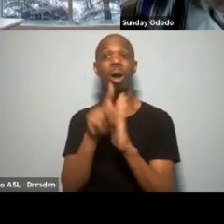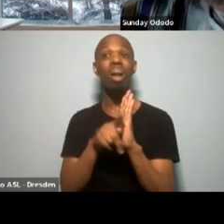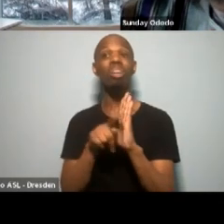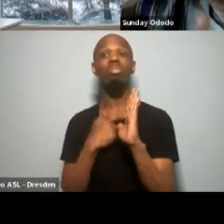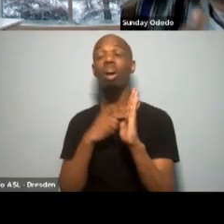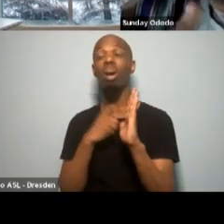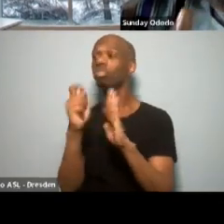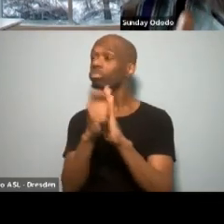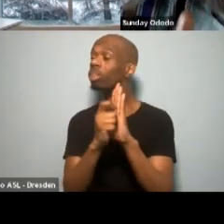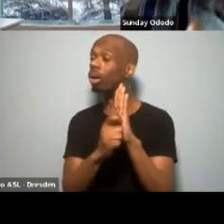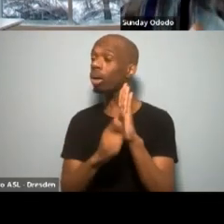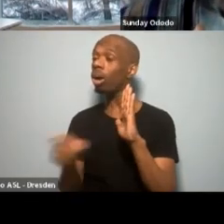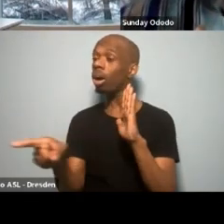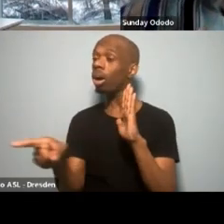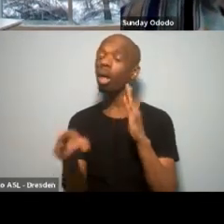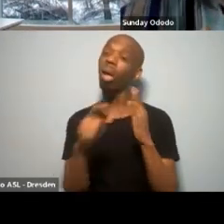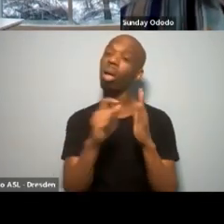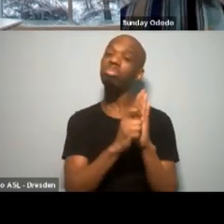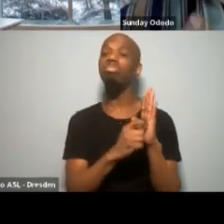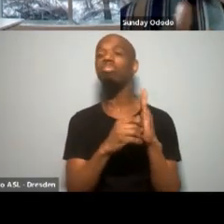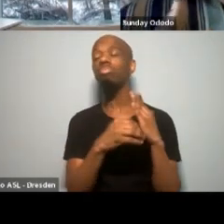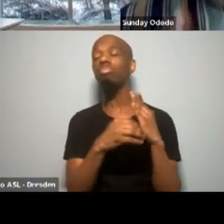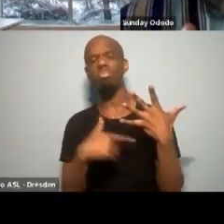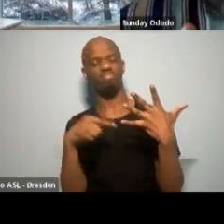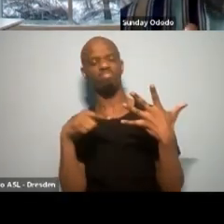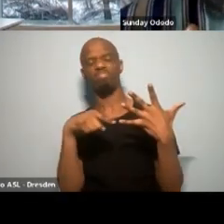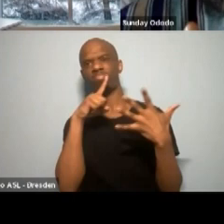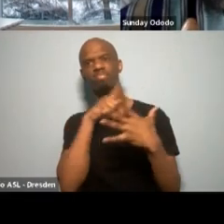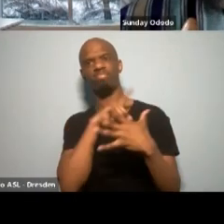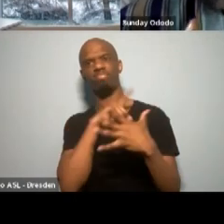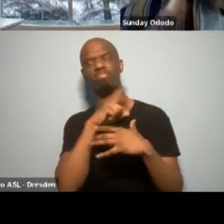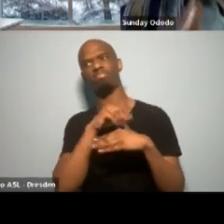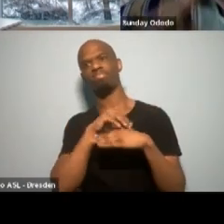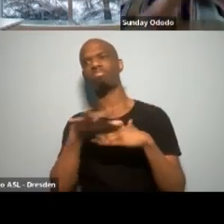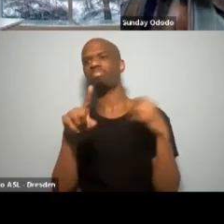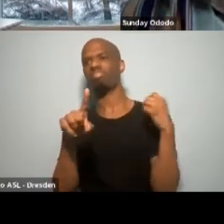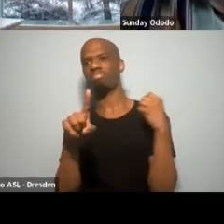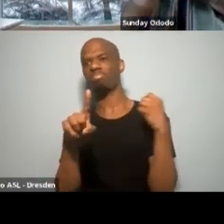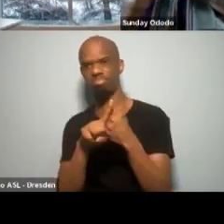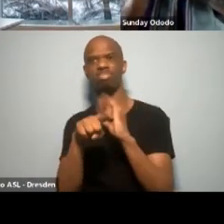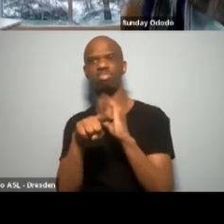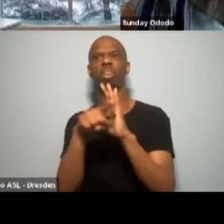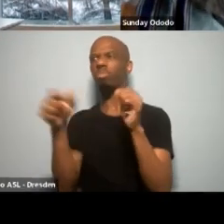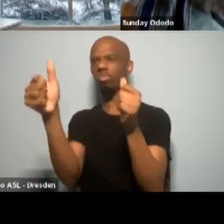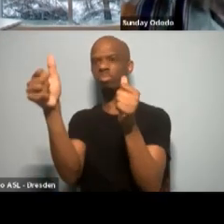that there's no innovation that technologically driven without an artistic component.